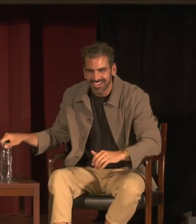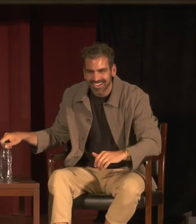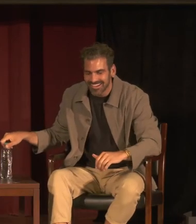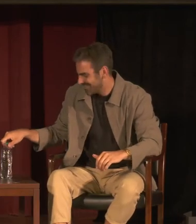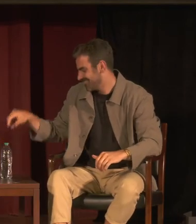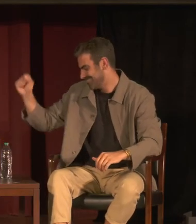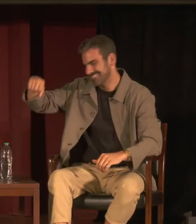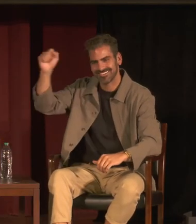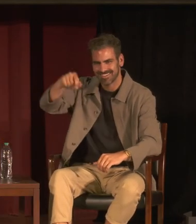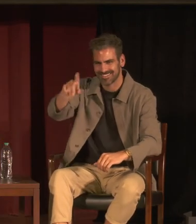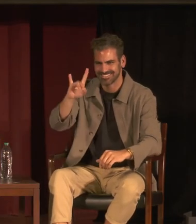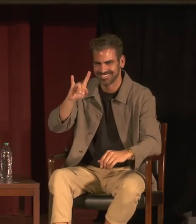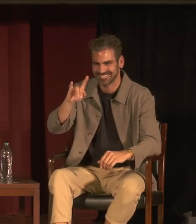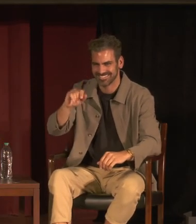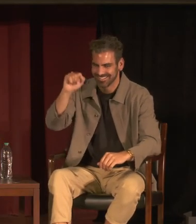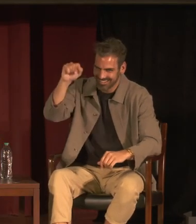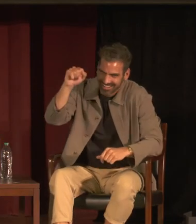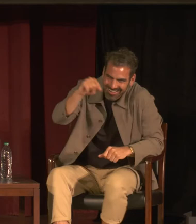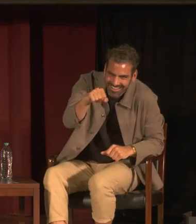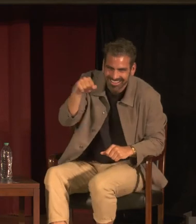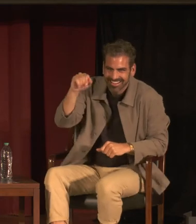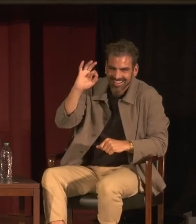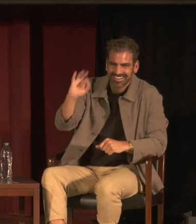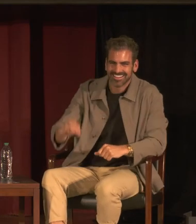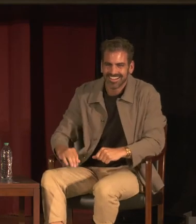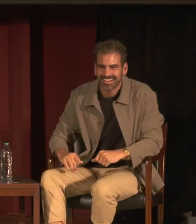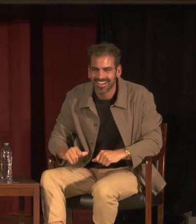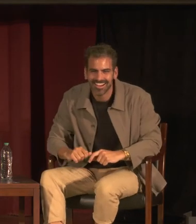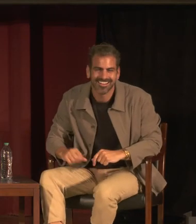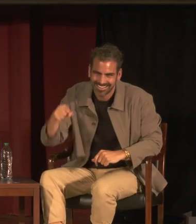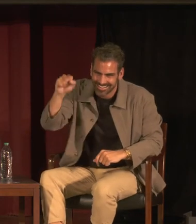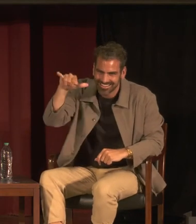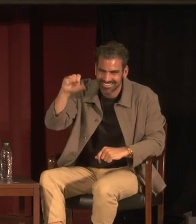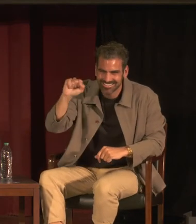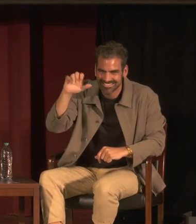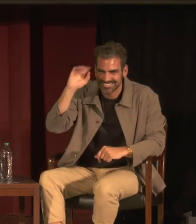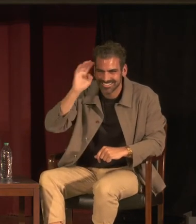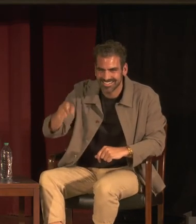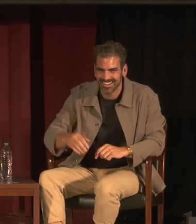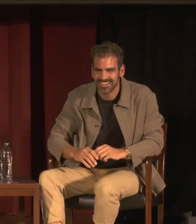Hi. My name is Debbie, and I love your mother. Hello. Hello. We're sorority sisters.